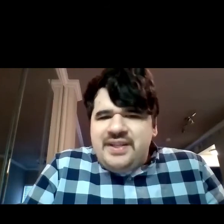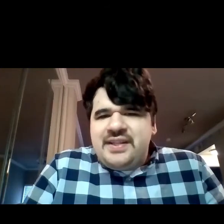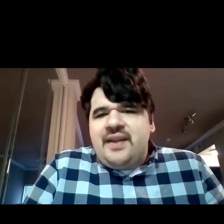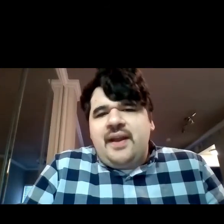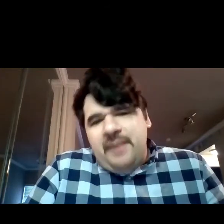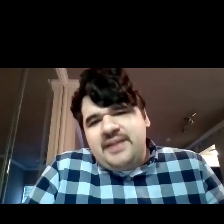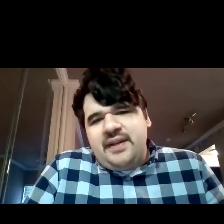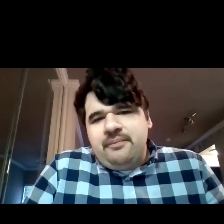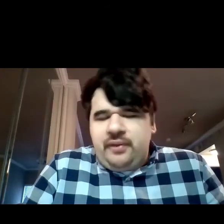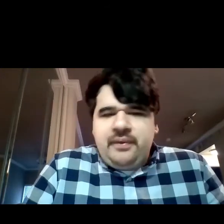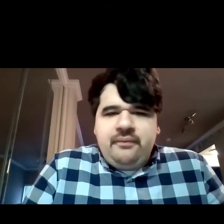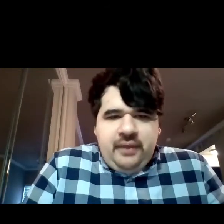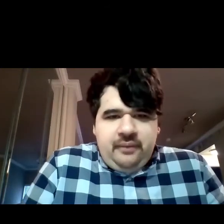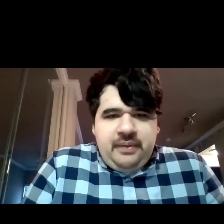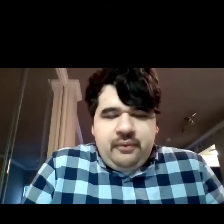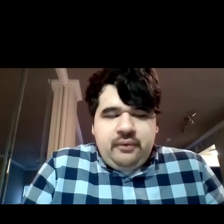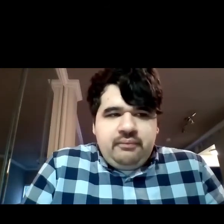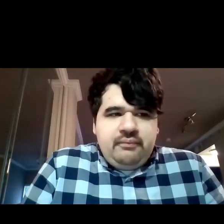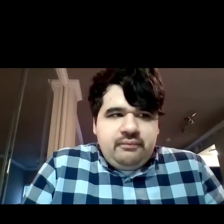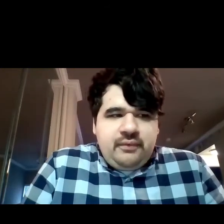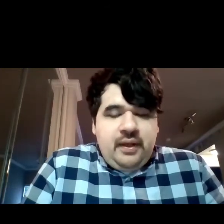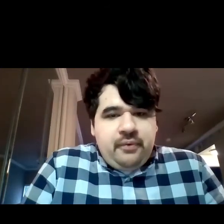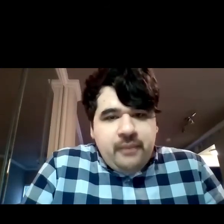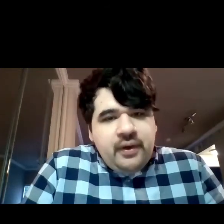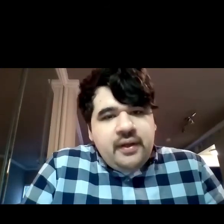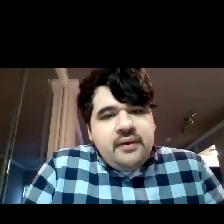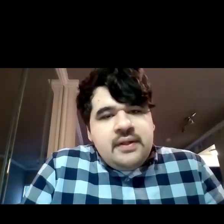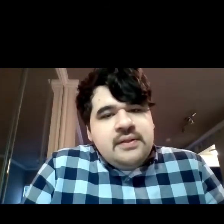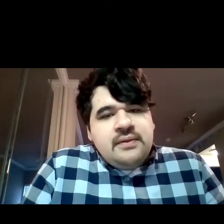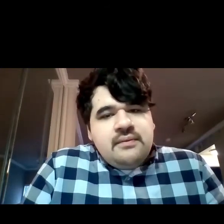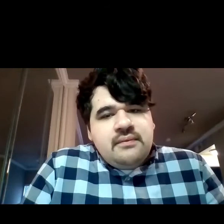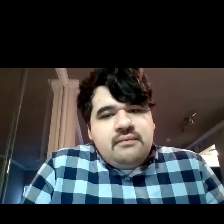retain and maintain employment, we help people get promoted,